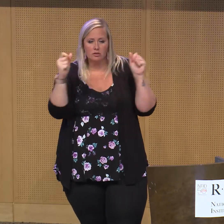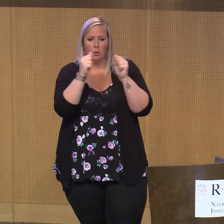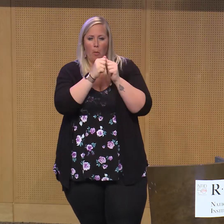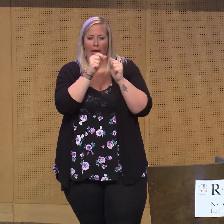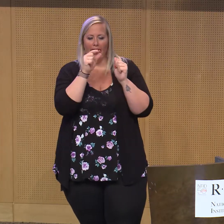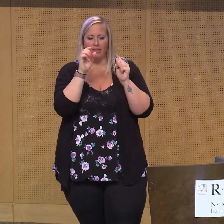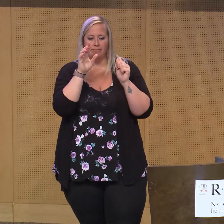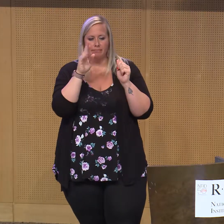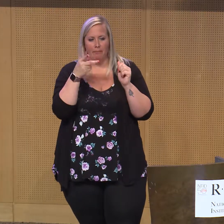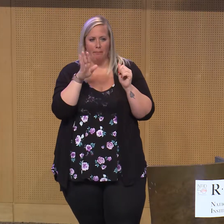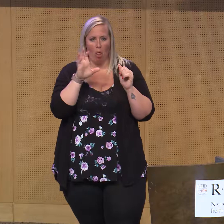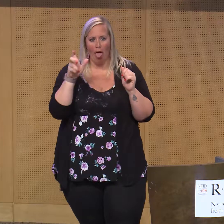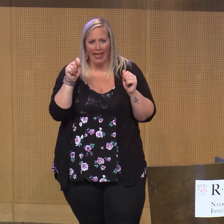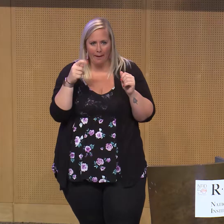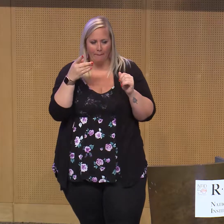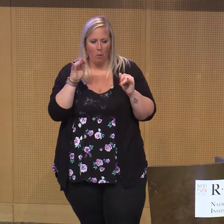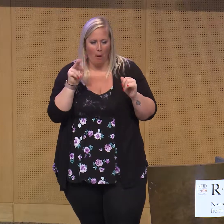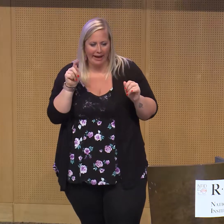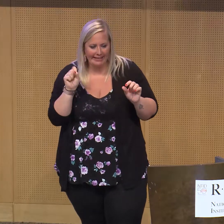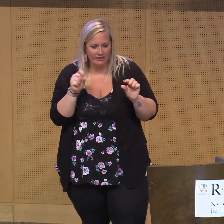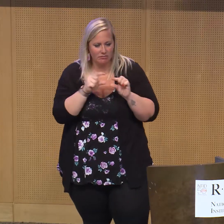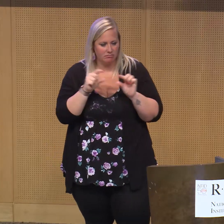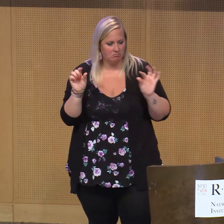And then, there's the box with bullet points.